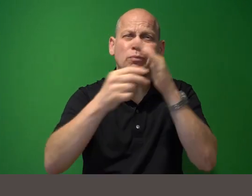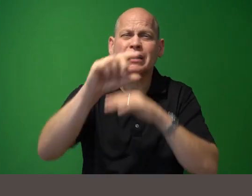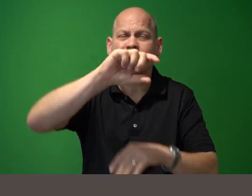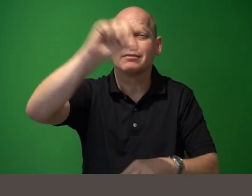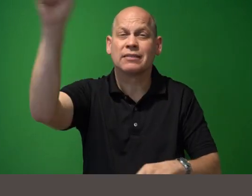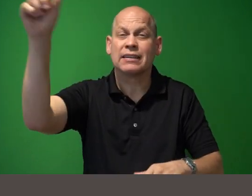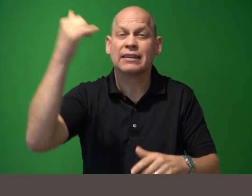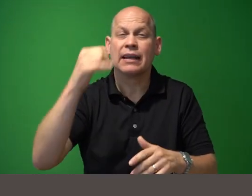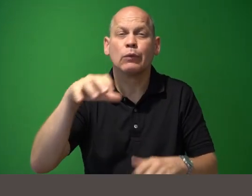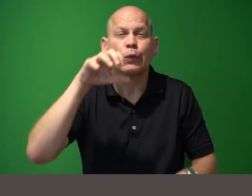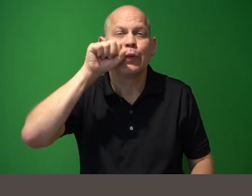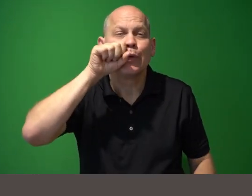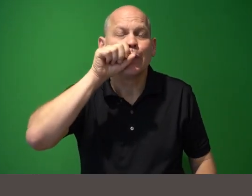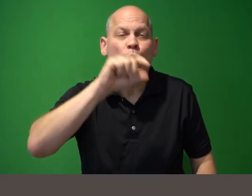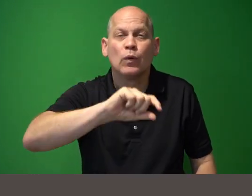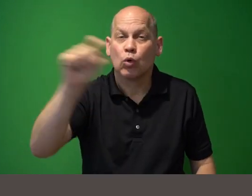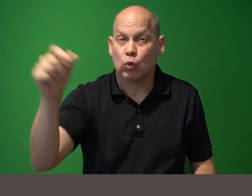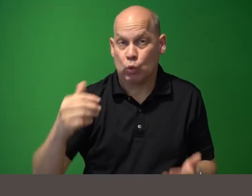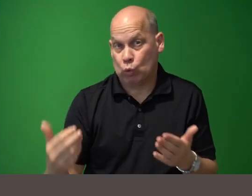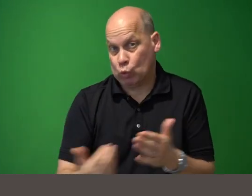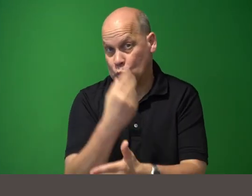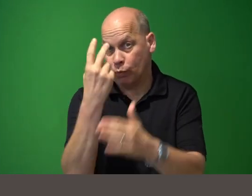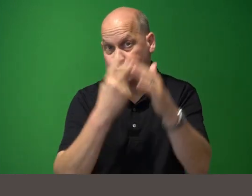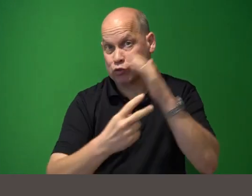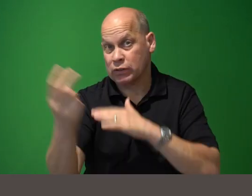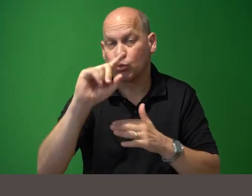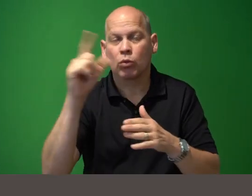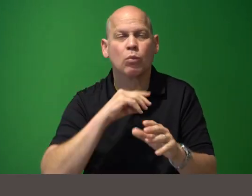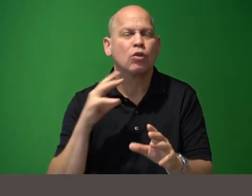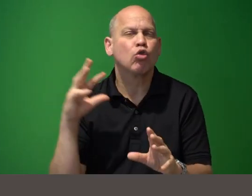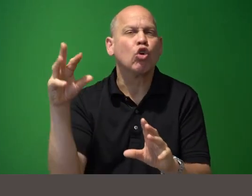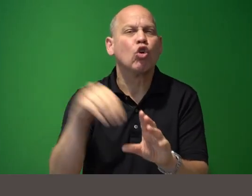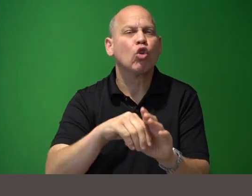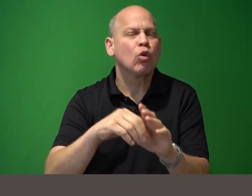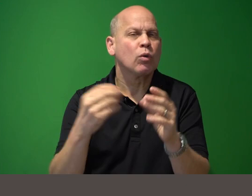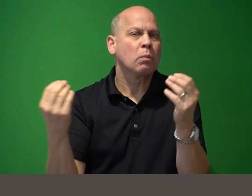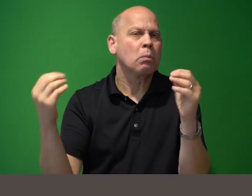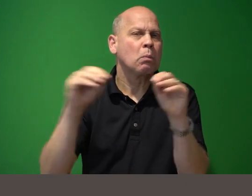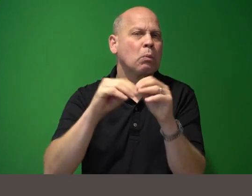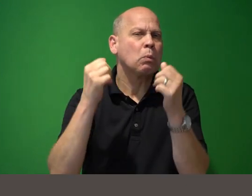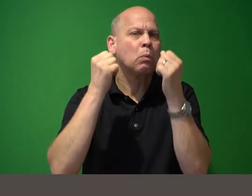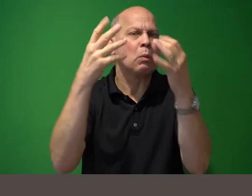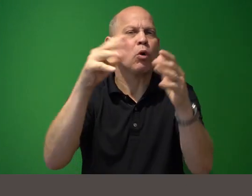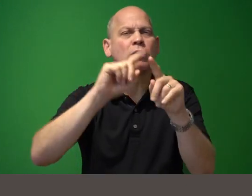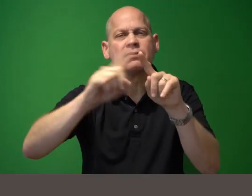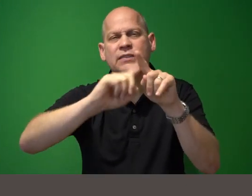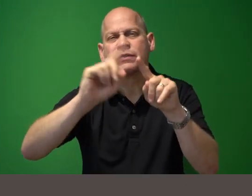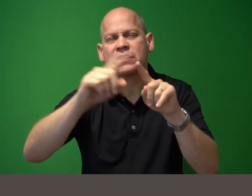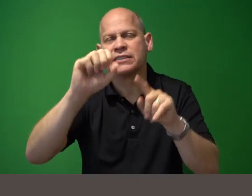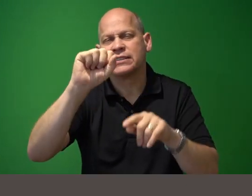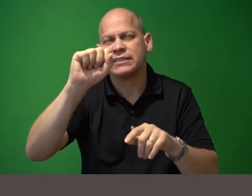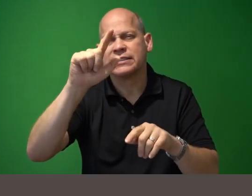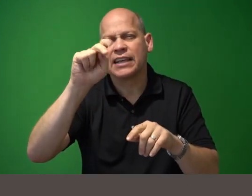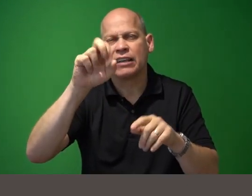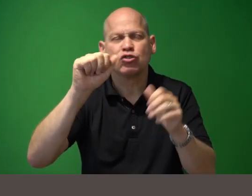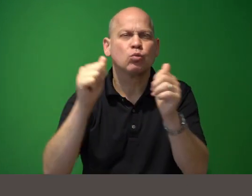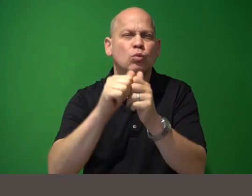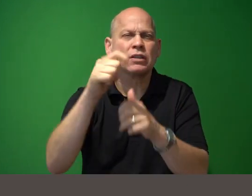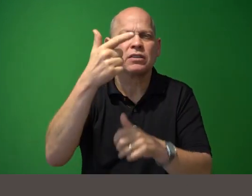and now in orange, that is the new prediction where we incorporate the many stations with the Gaussian process.